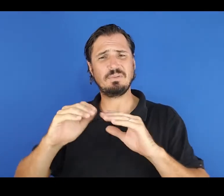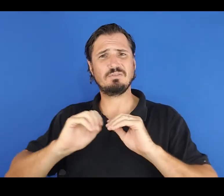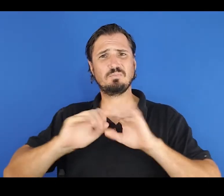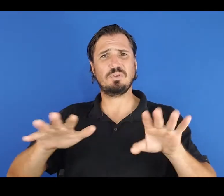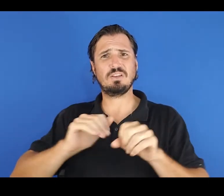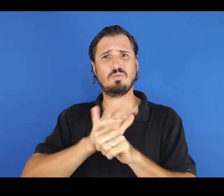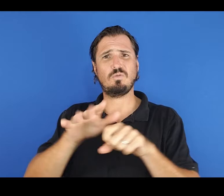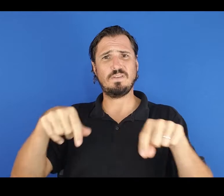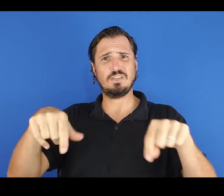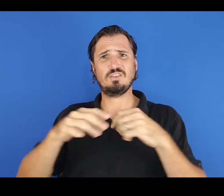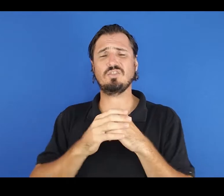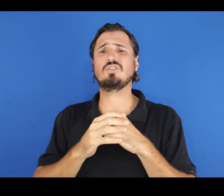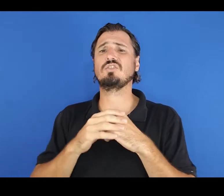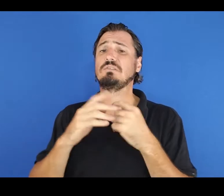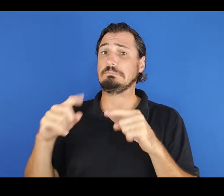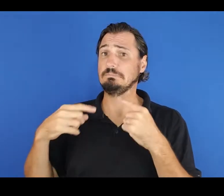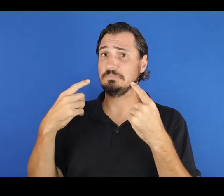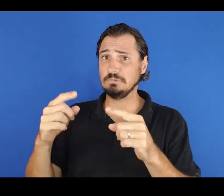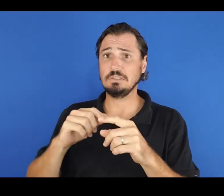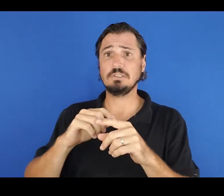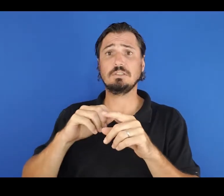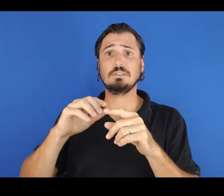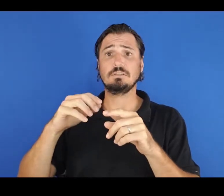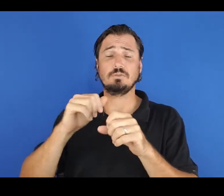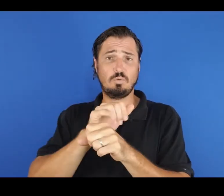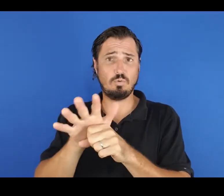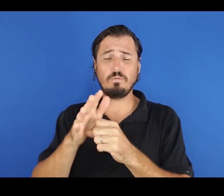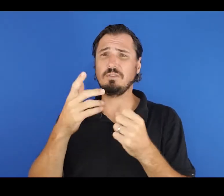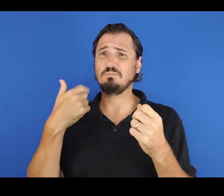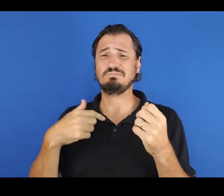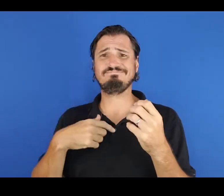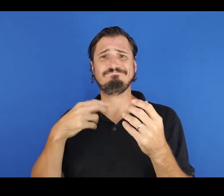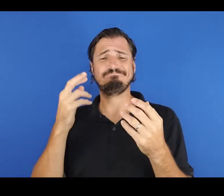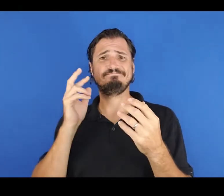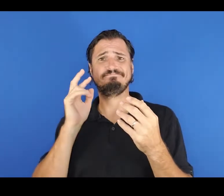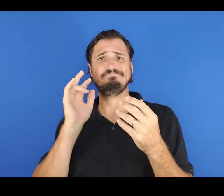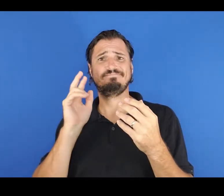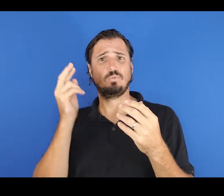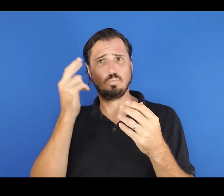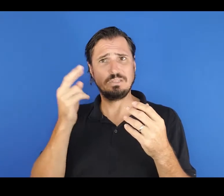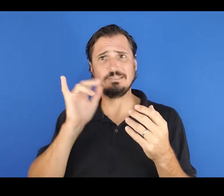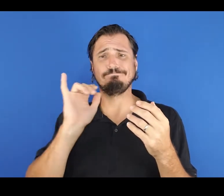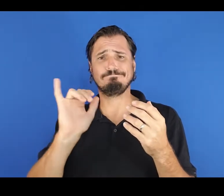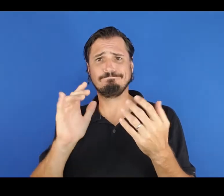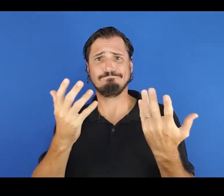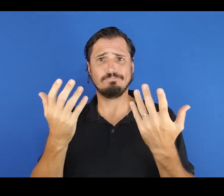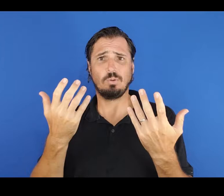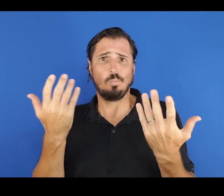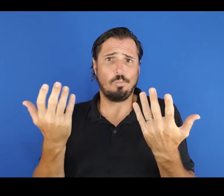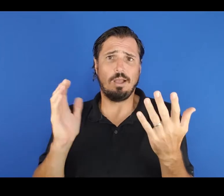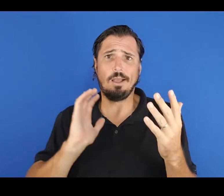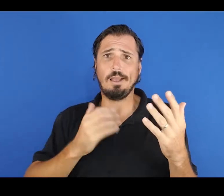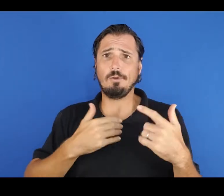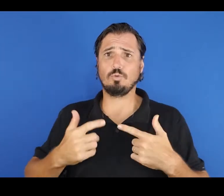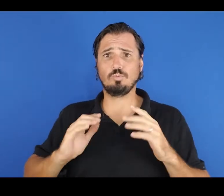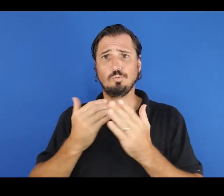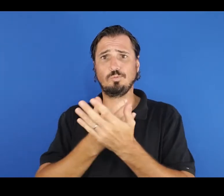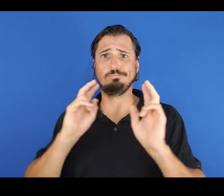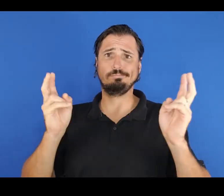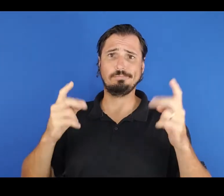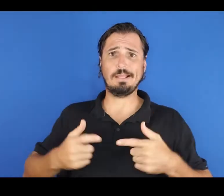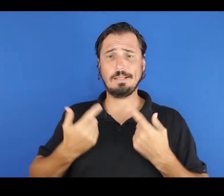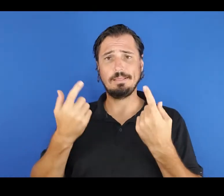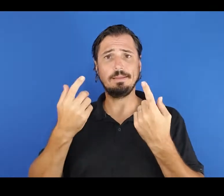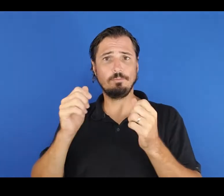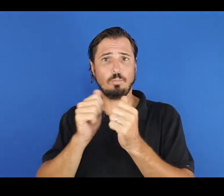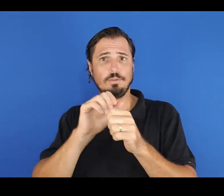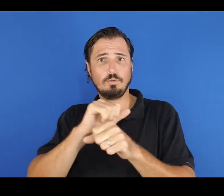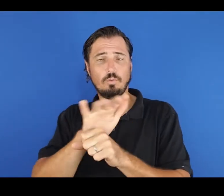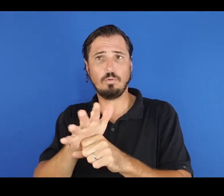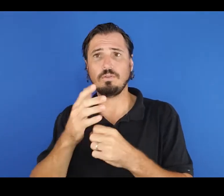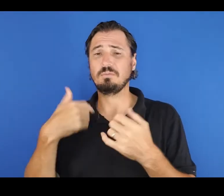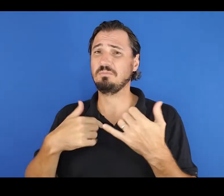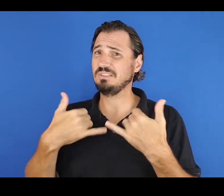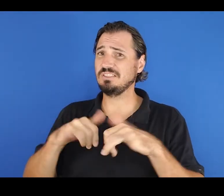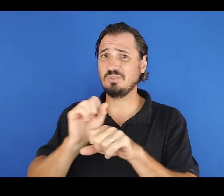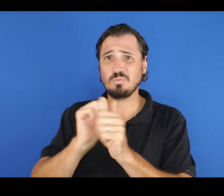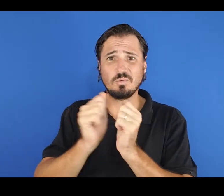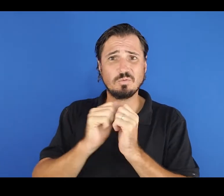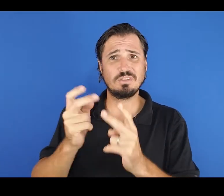Throughout this pandemic we have adjusted to the changing realties of COVID-19, and we continually work to keep our community safe while doing everything we can to keep our